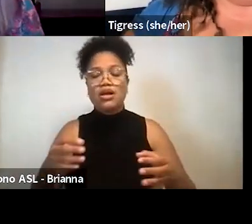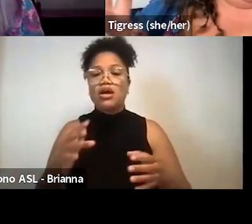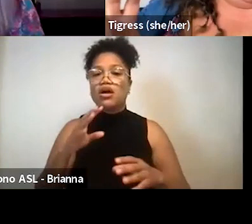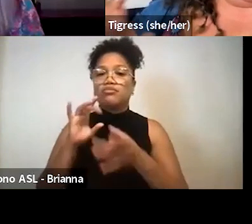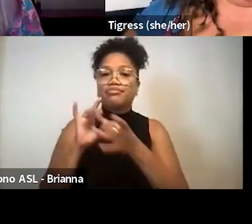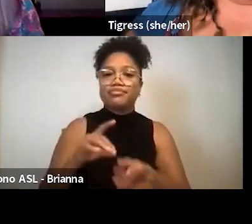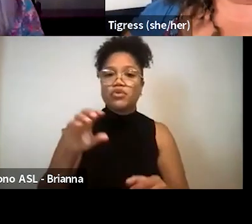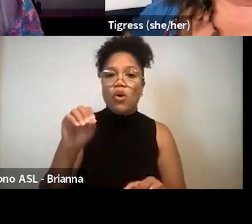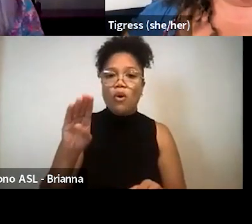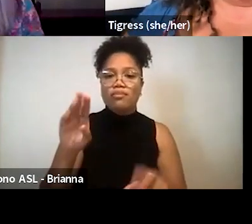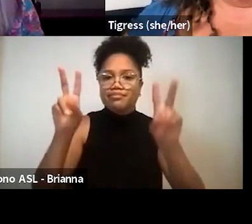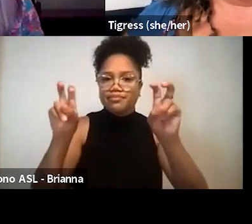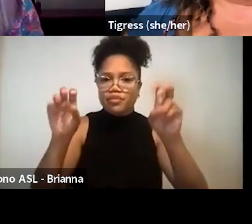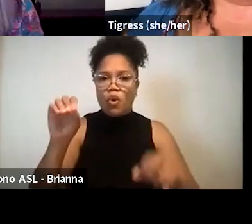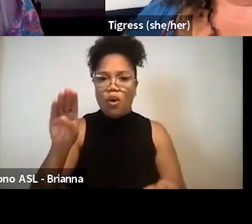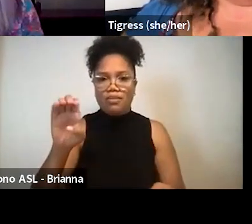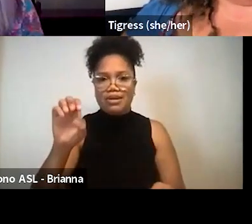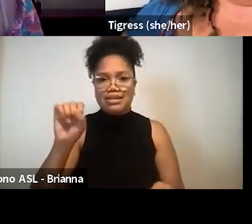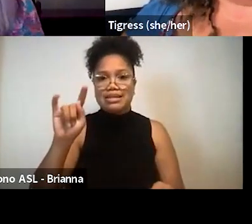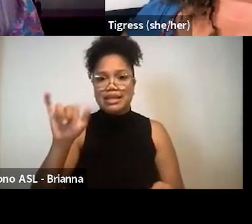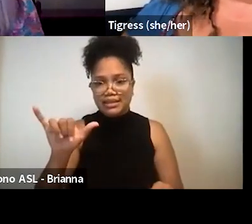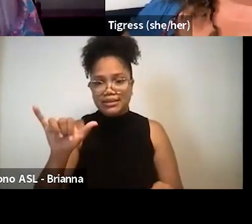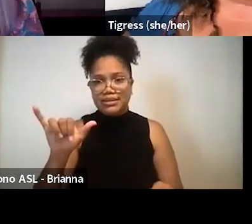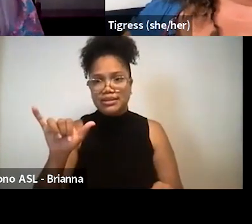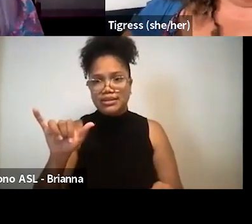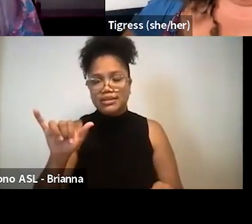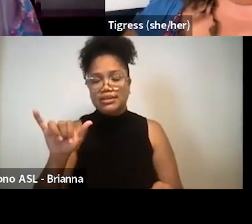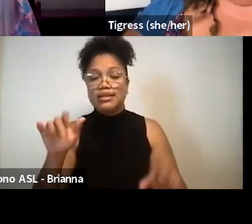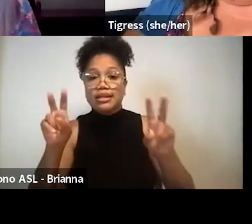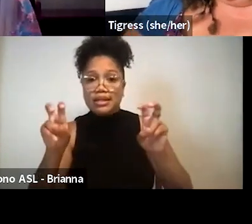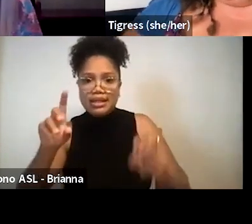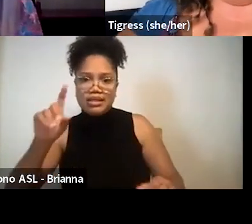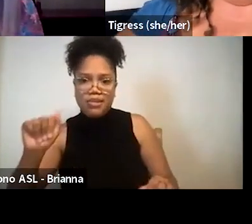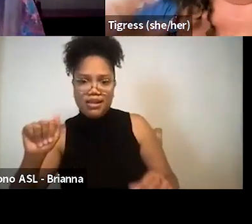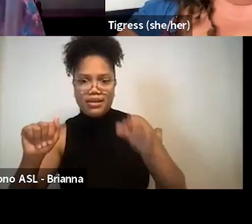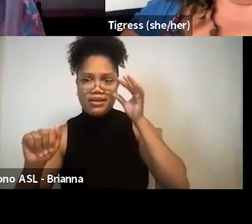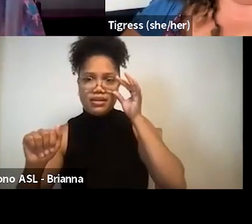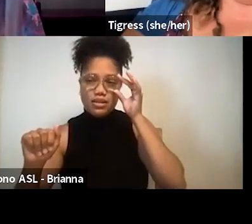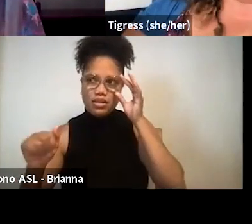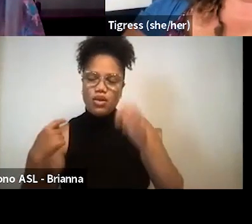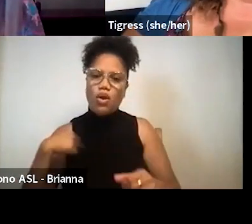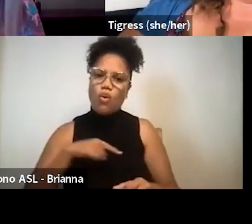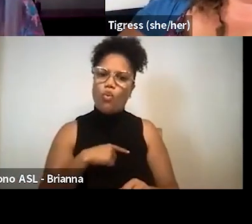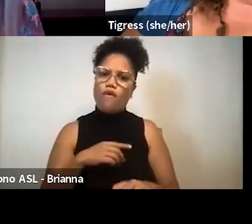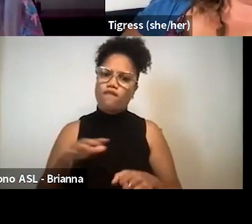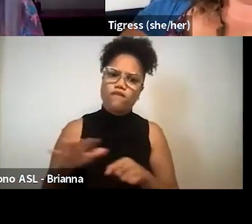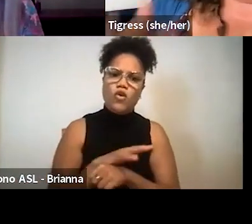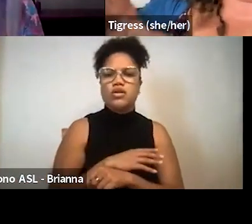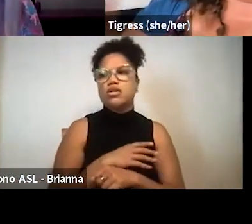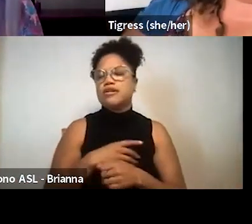in quotation marks, as we always do around here as a disability. And so we won't get into all the complications about why that is